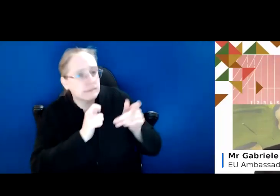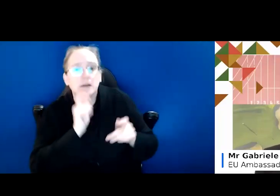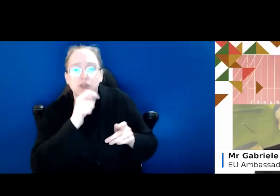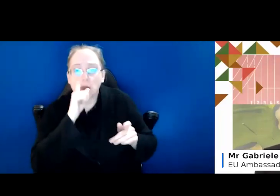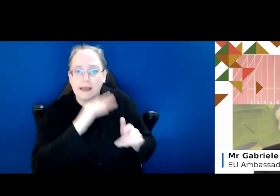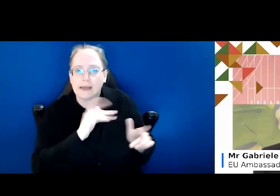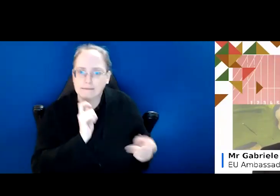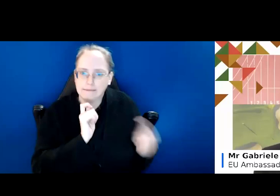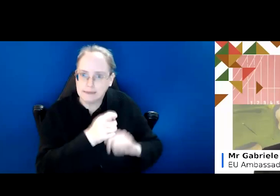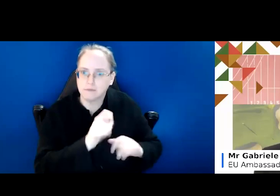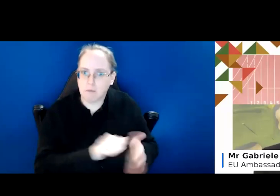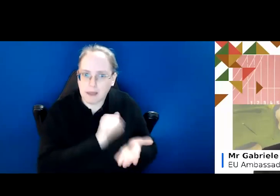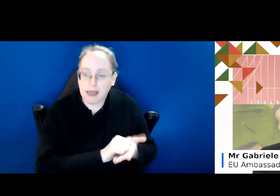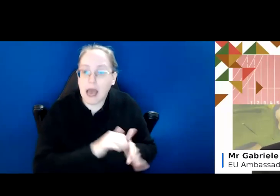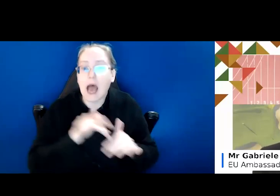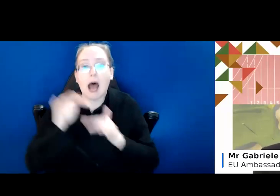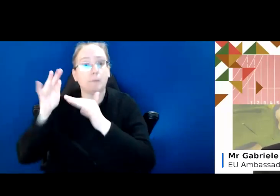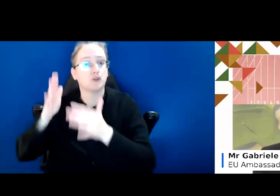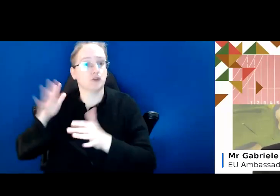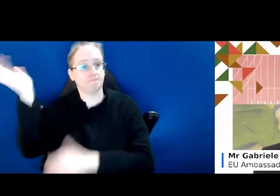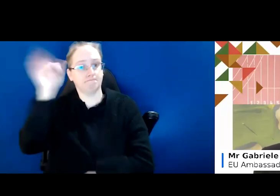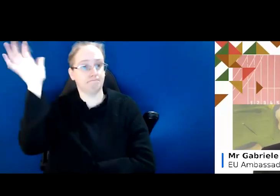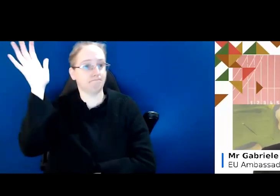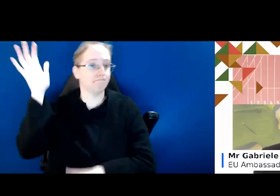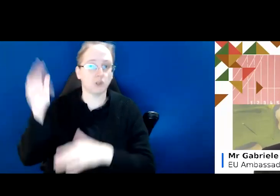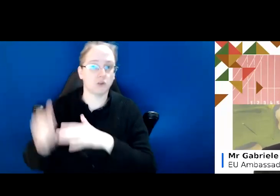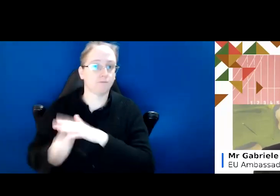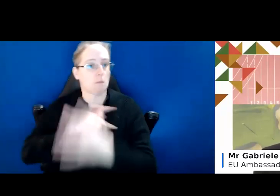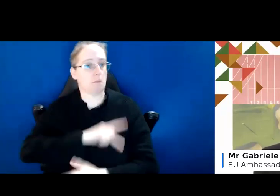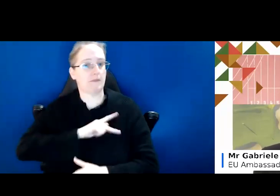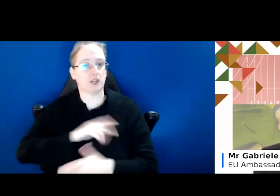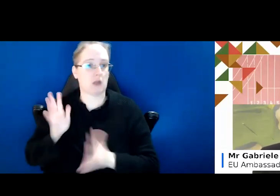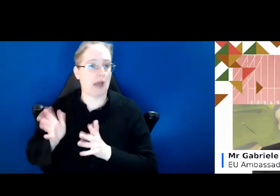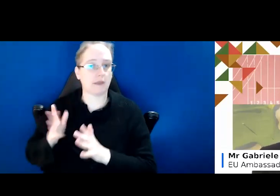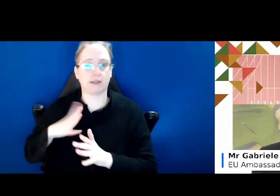training to be the next winner of the Australian Open. We see individuals